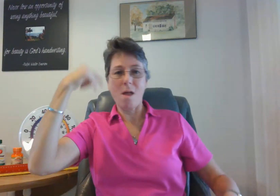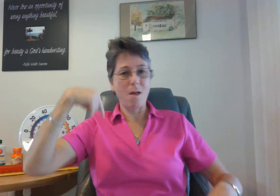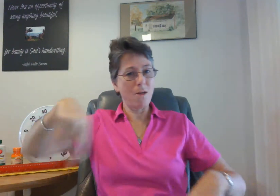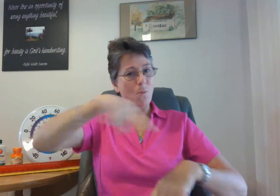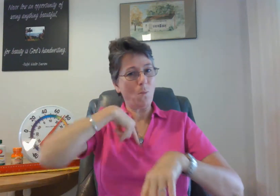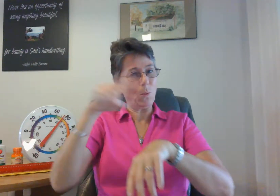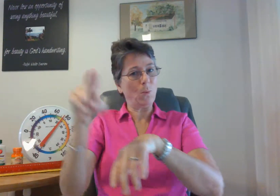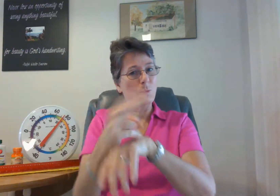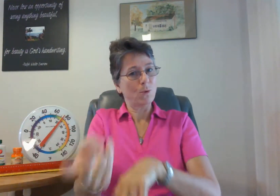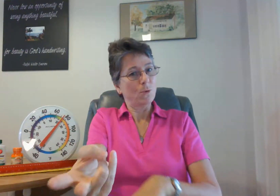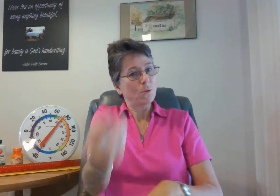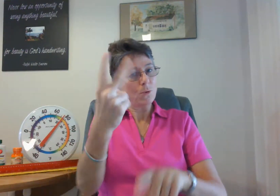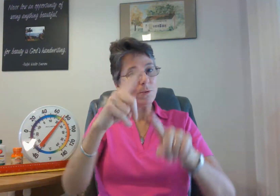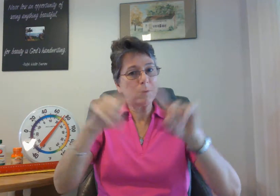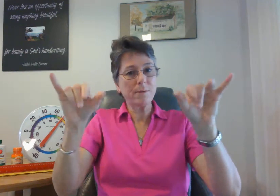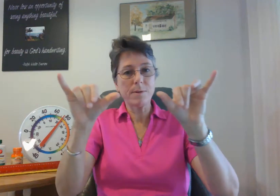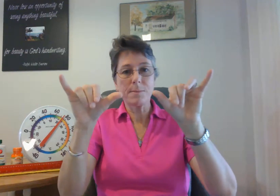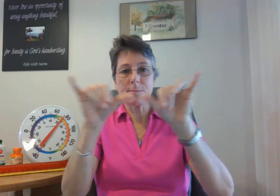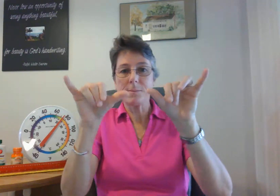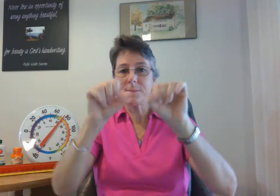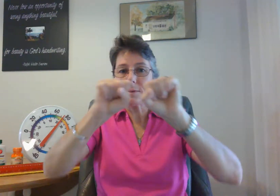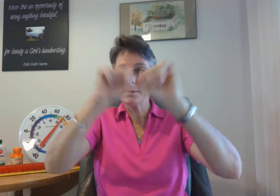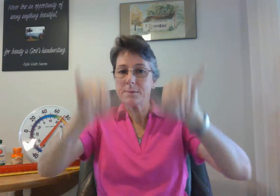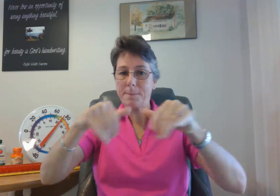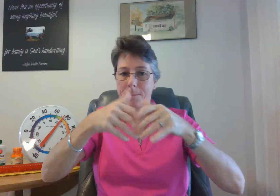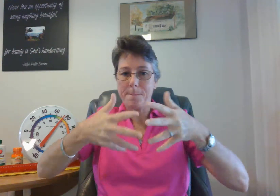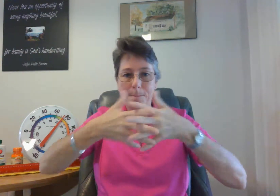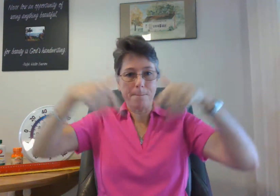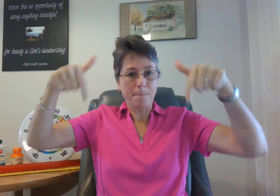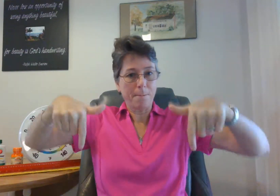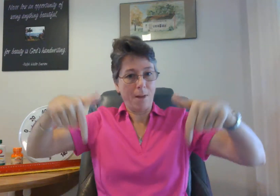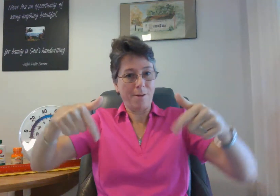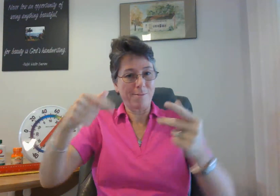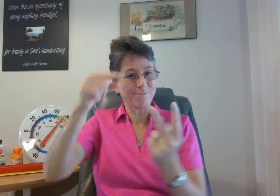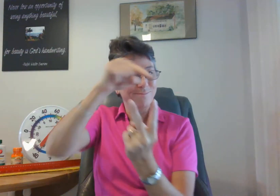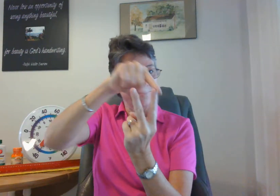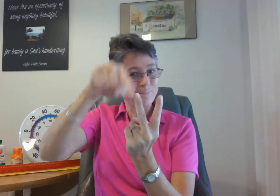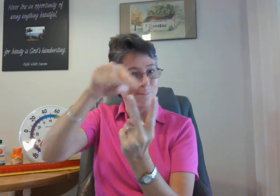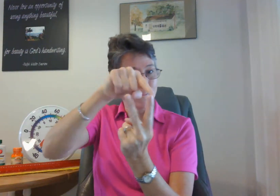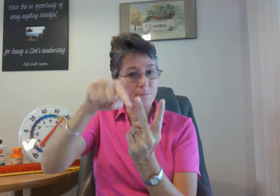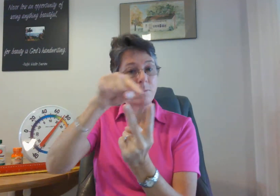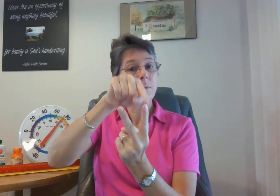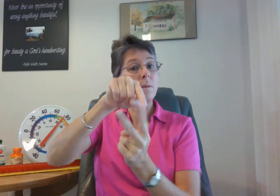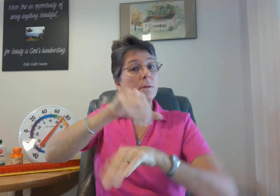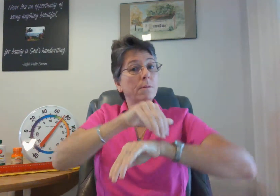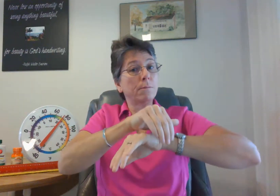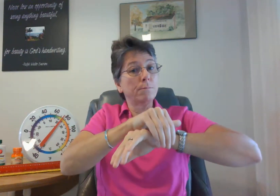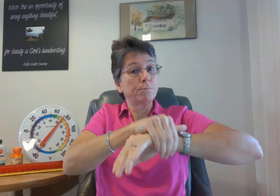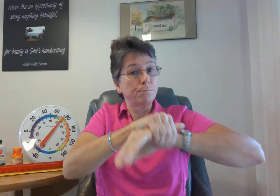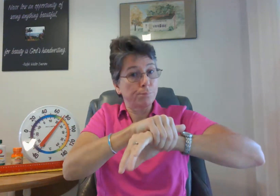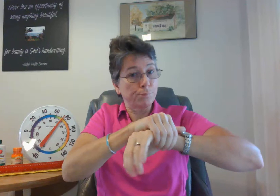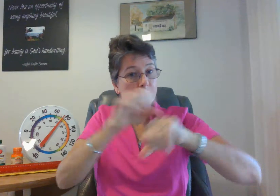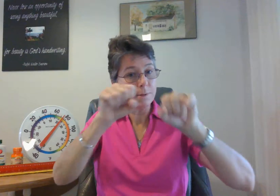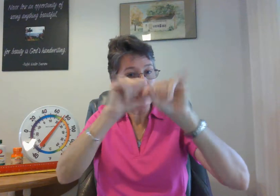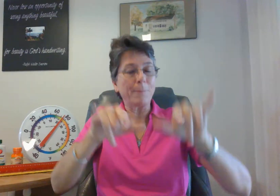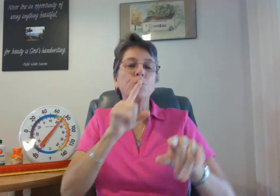The first one is the British system, aka Imperial System of Measurement, which was utilized heavily in England between 16th century and 19th century. The second one is the metric system, aka International System of Units, which was originated in France circa 1799 based on a decimal system. We have been switching back and forth between these two systems here in America. Why is that so? Okay. Let me give you an example so you would have a better picture.